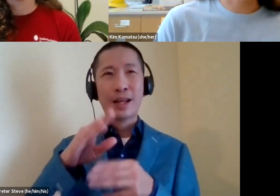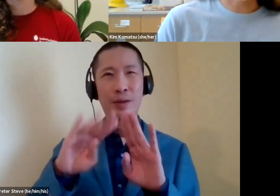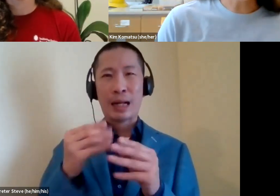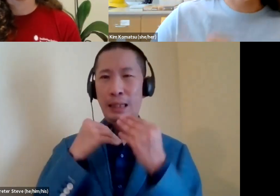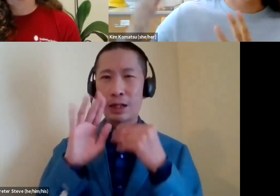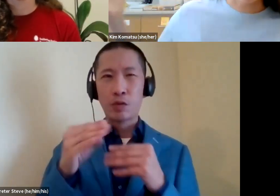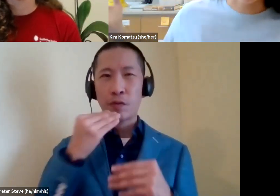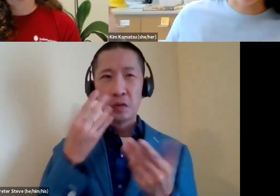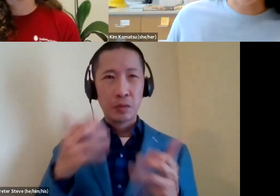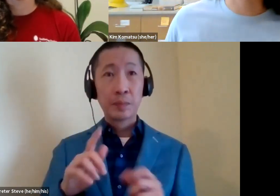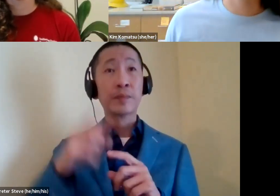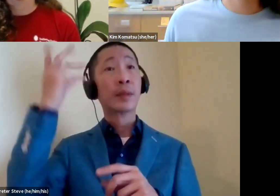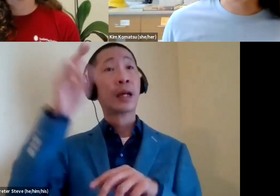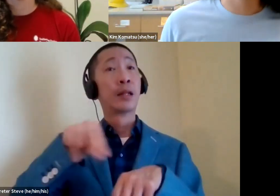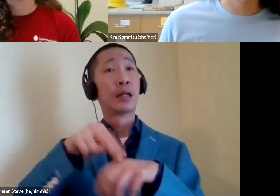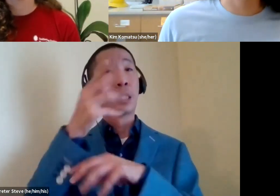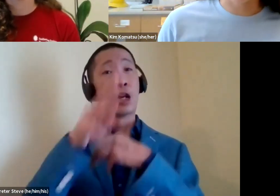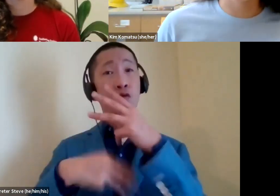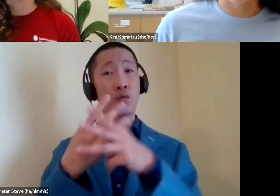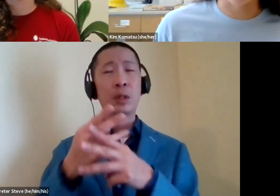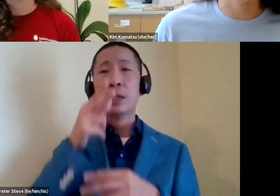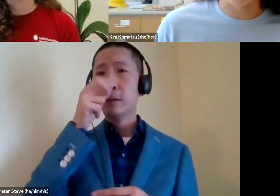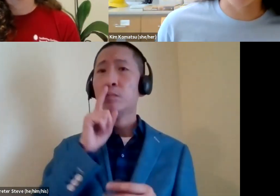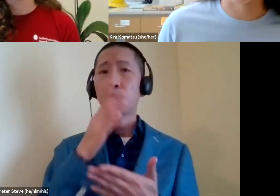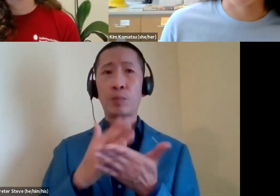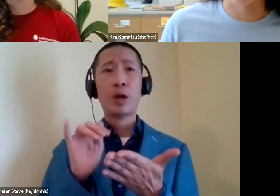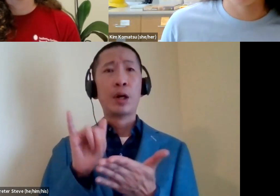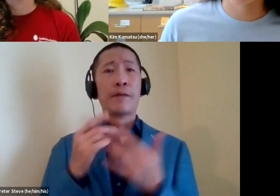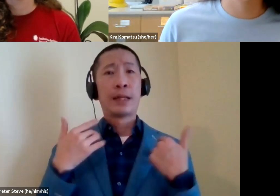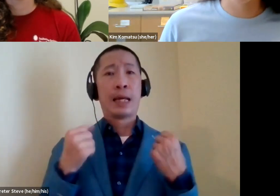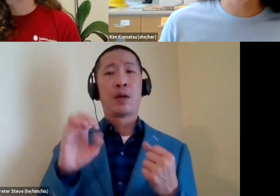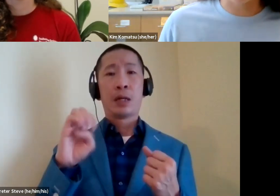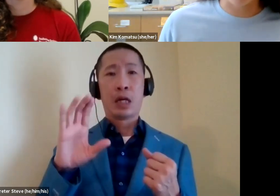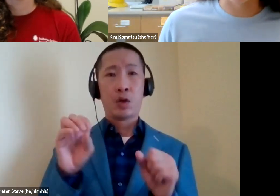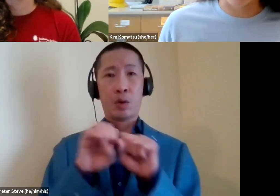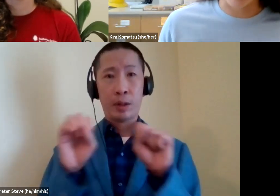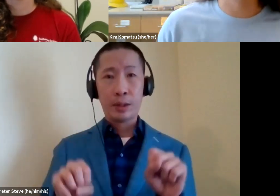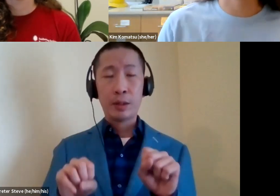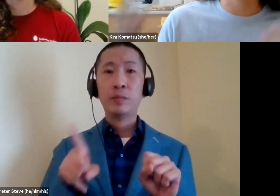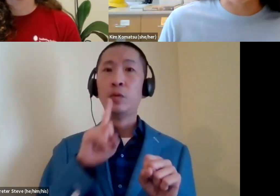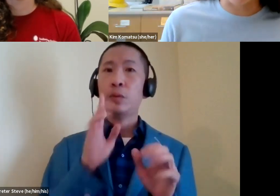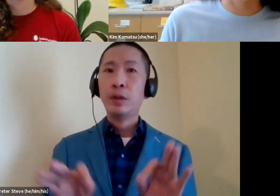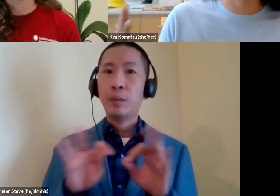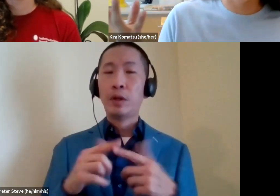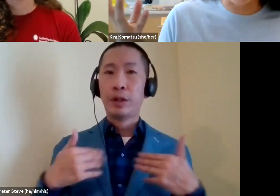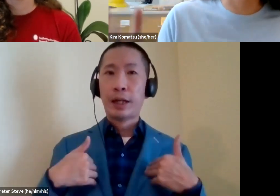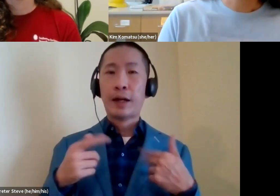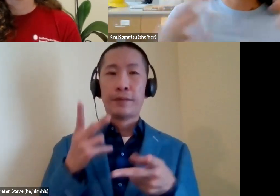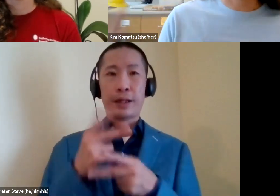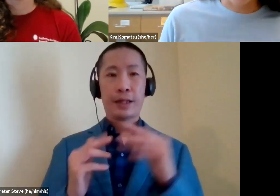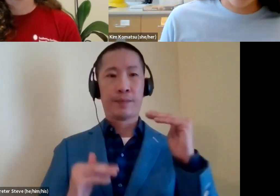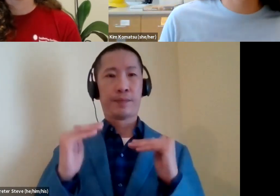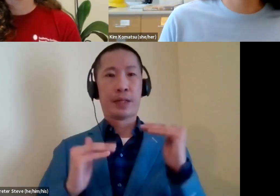Kim Komatsu (she/her): But out in the natural world insects are really part of a healthy ecosystem so they're really important to have they keep a balance between the plants.